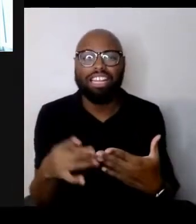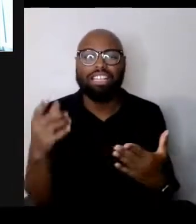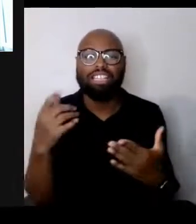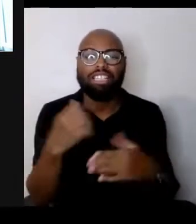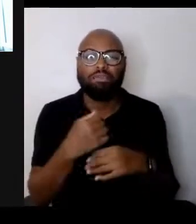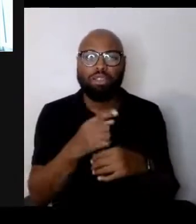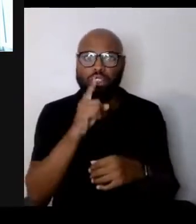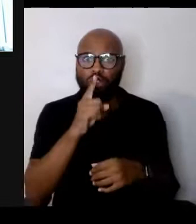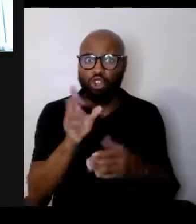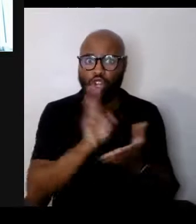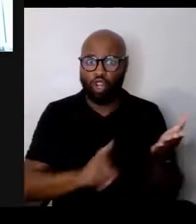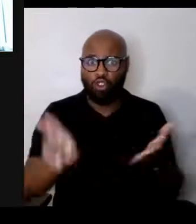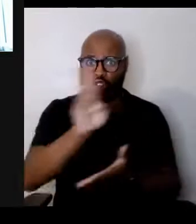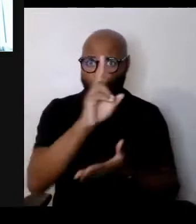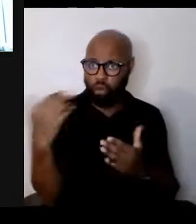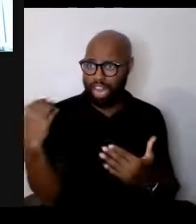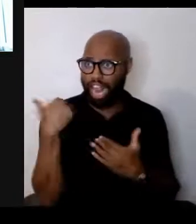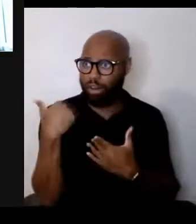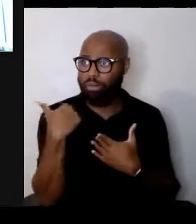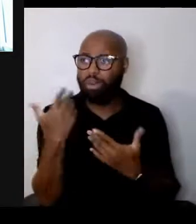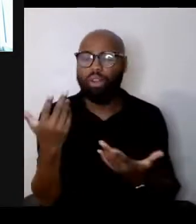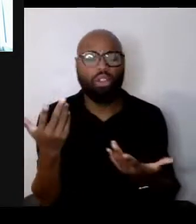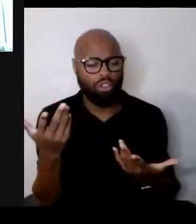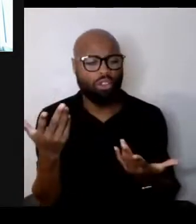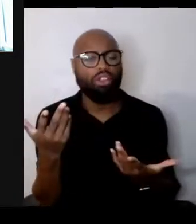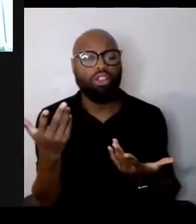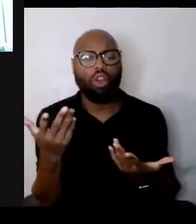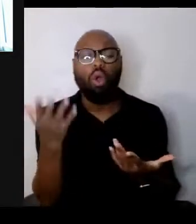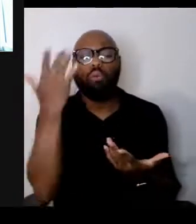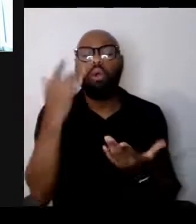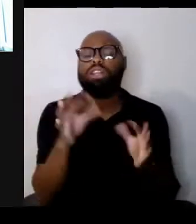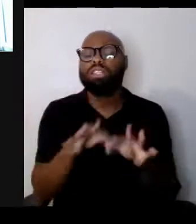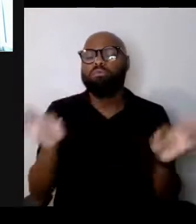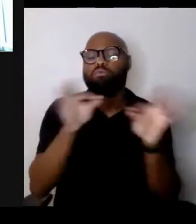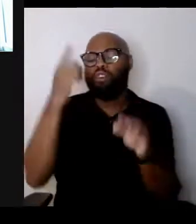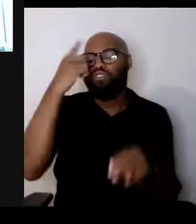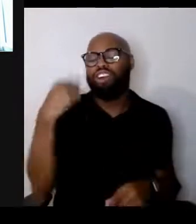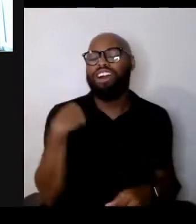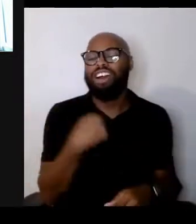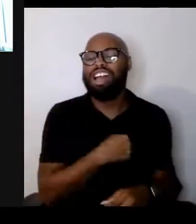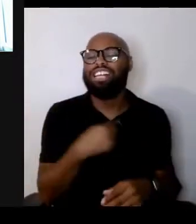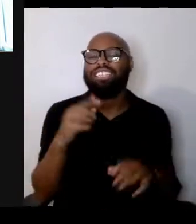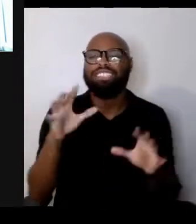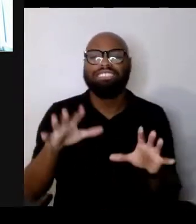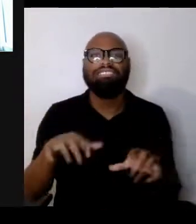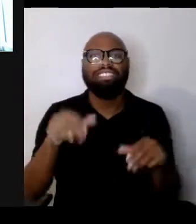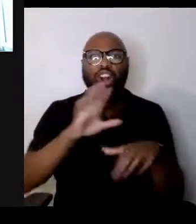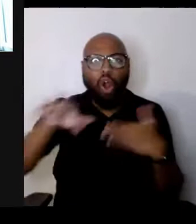and why is it important for us to hold every institution to account?